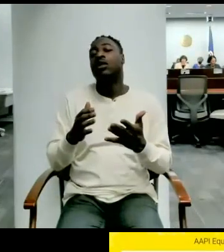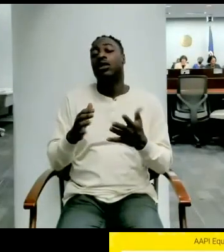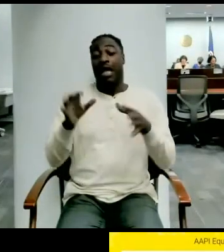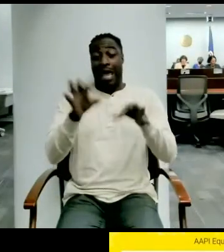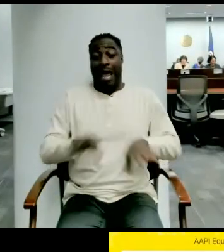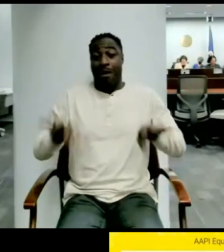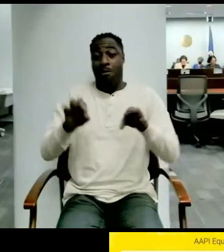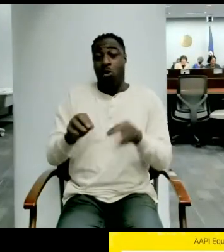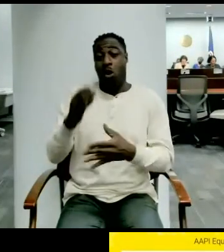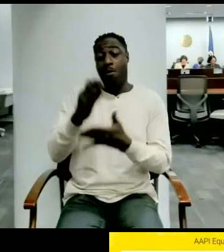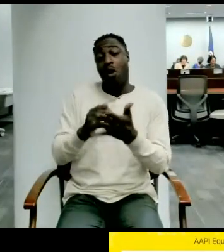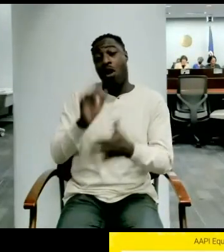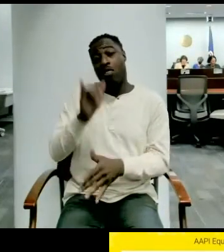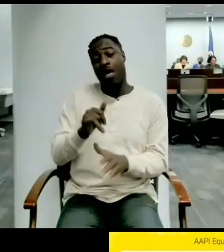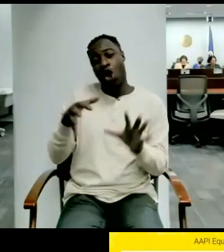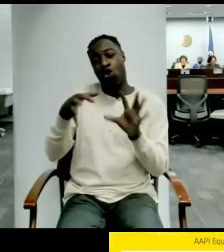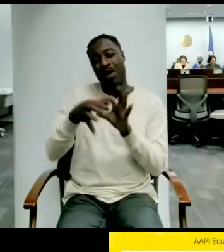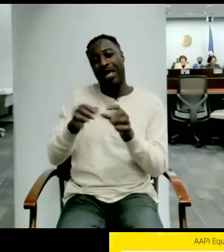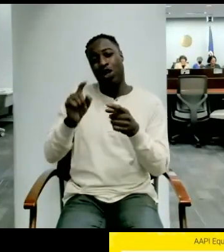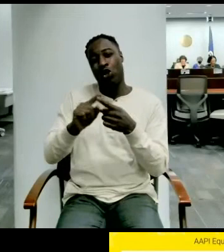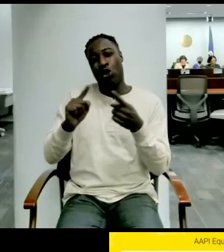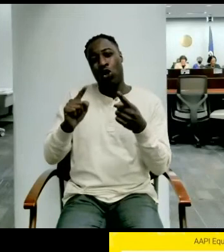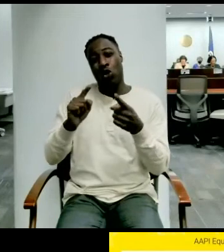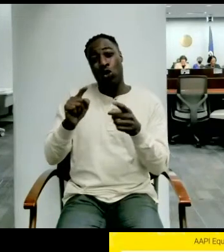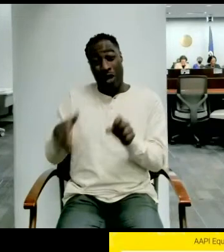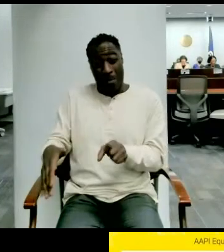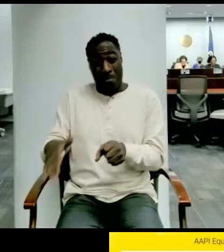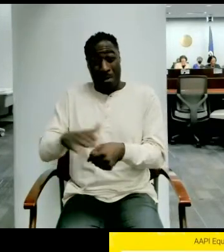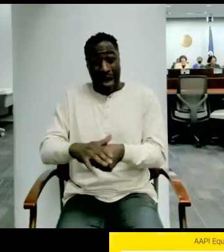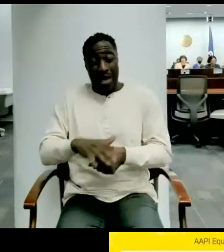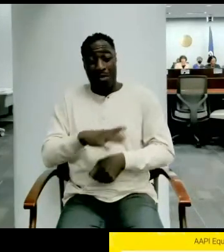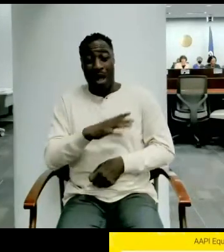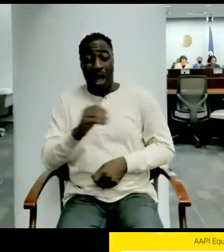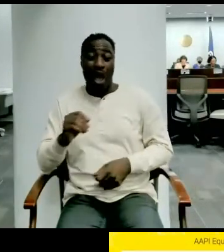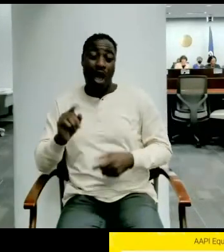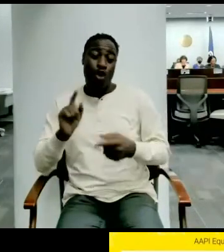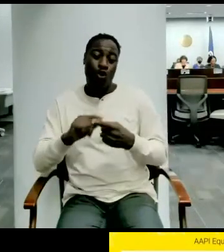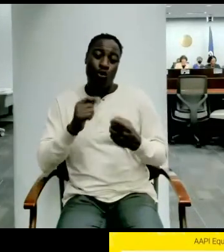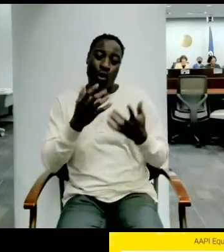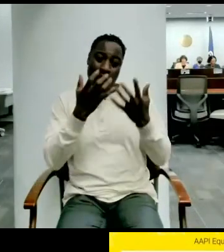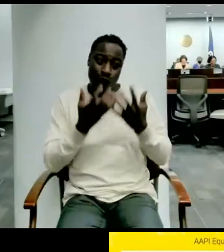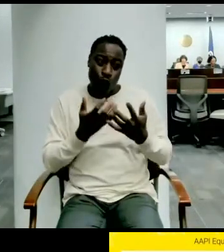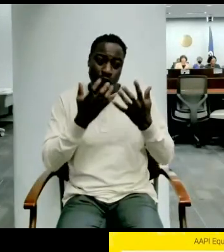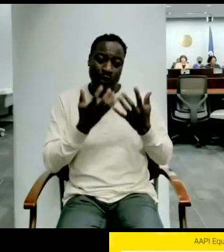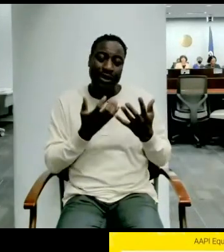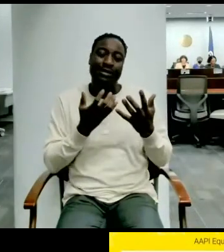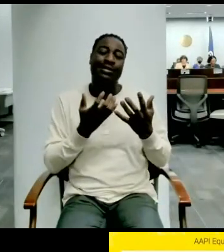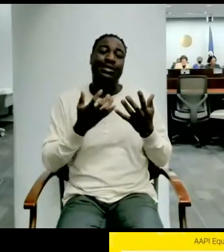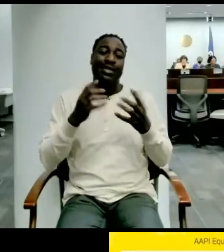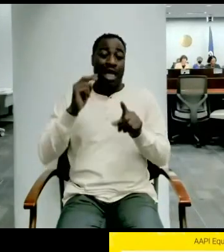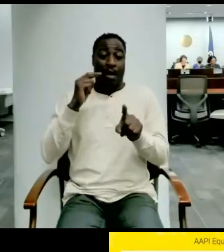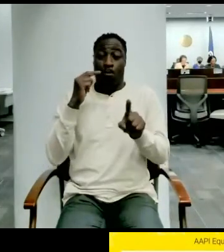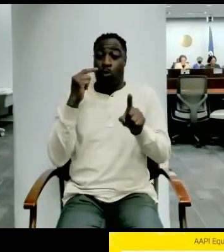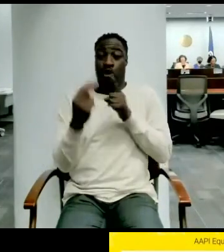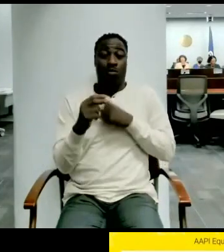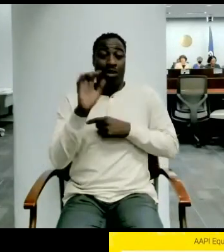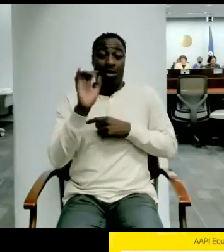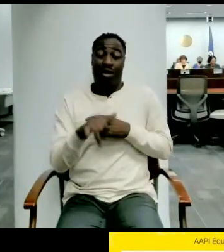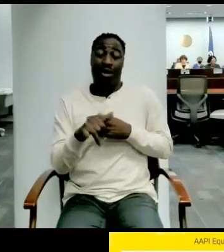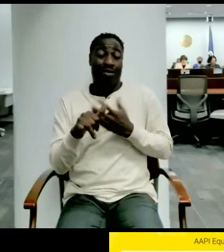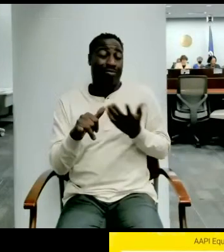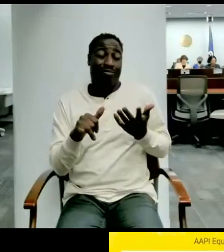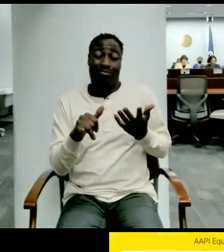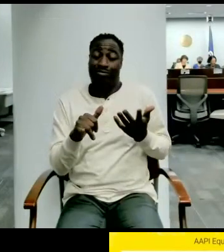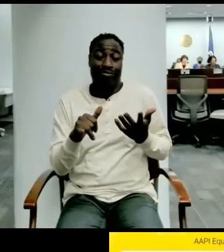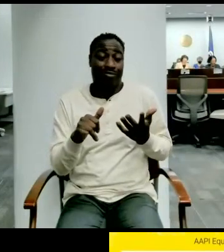that was related to the pandemic and to the unfortunate perception that it originated in